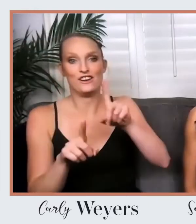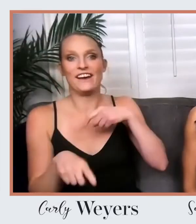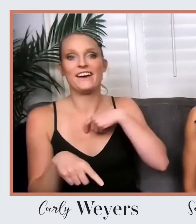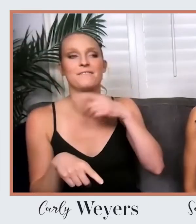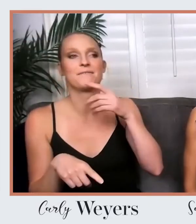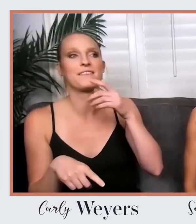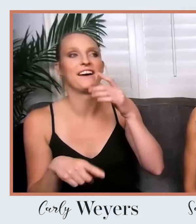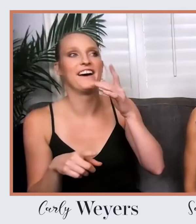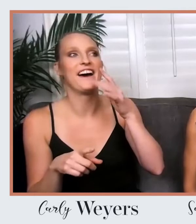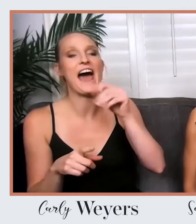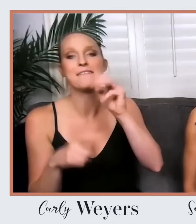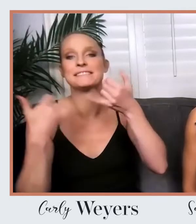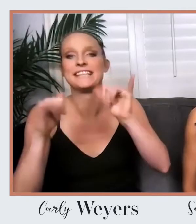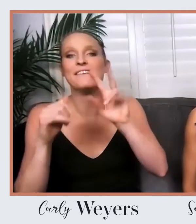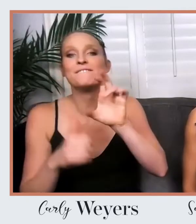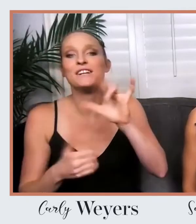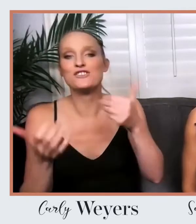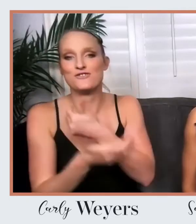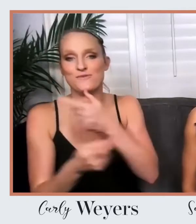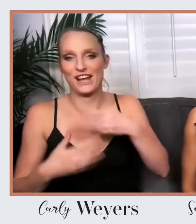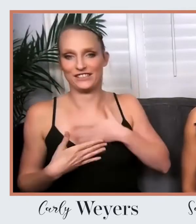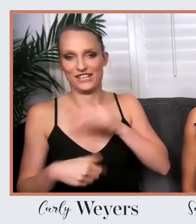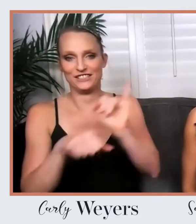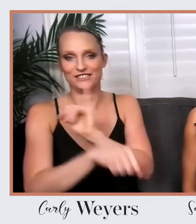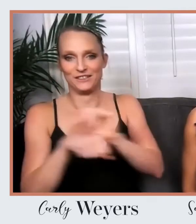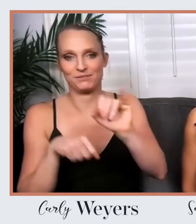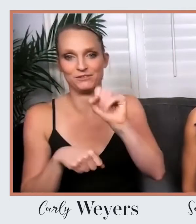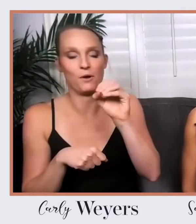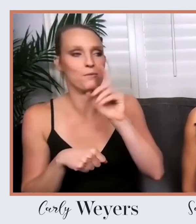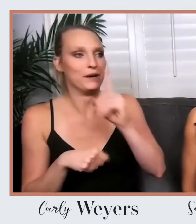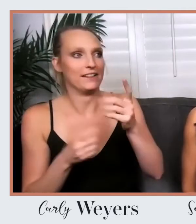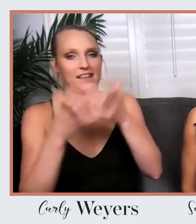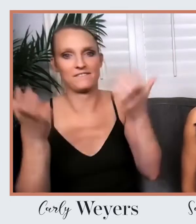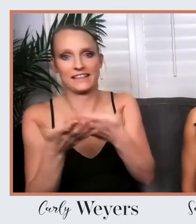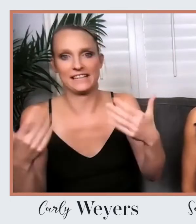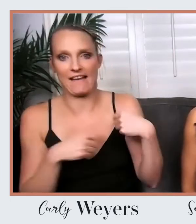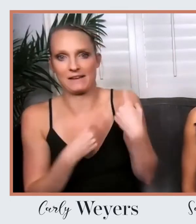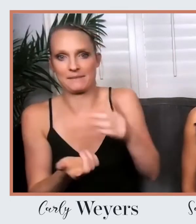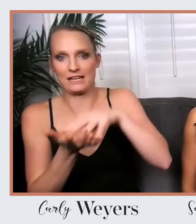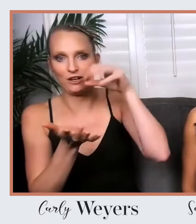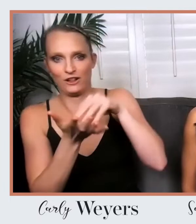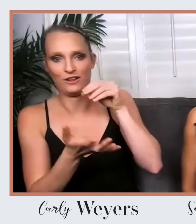I agree. I'm still very new to the entertainment industry so there's a lot of things